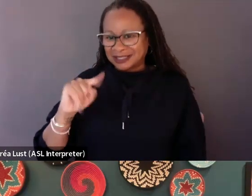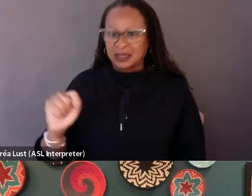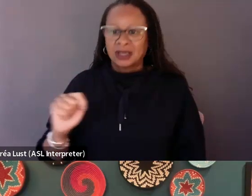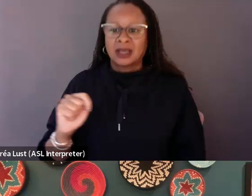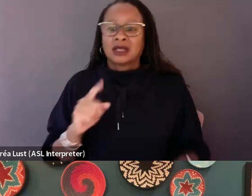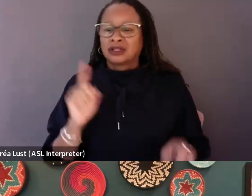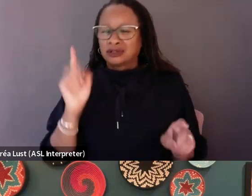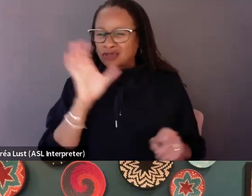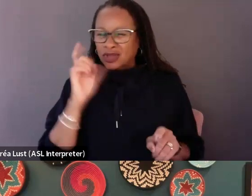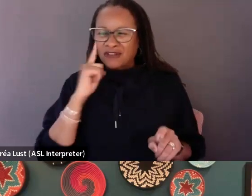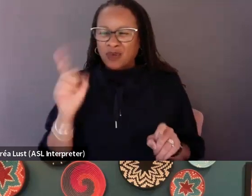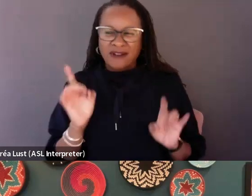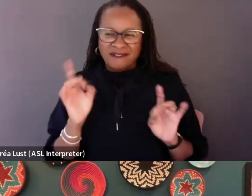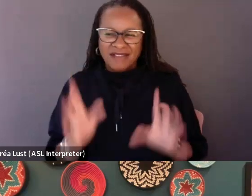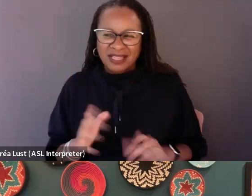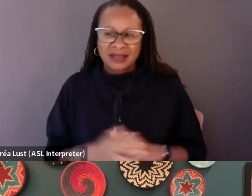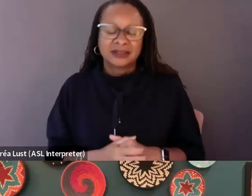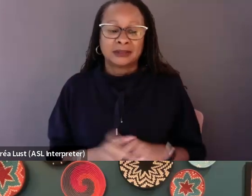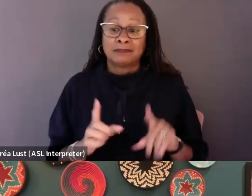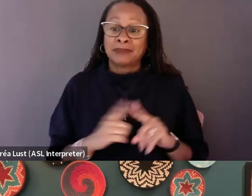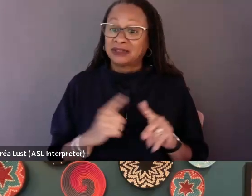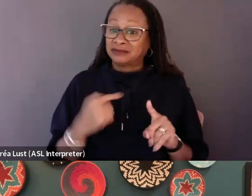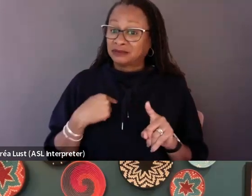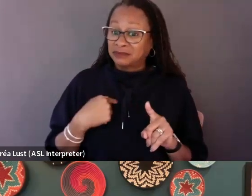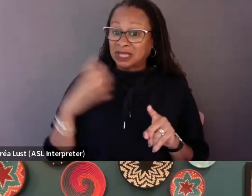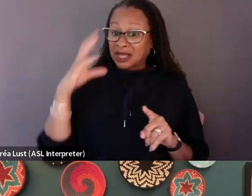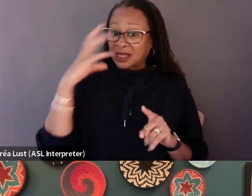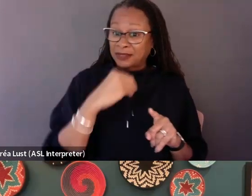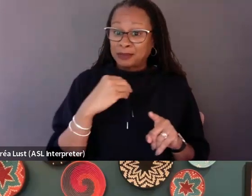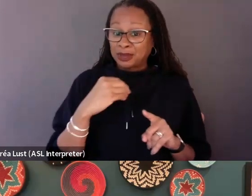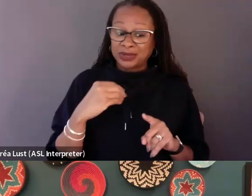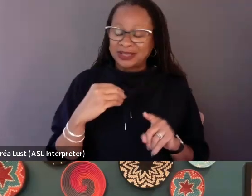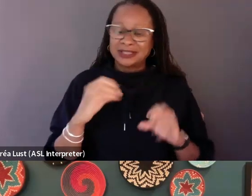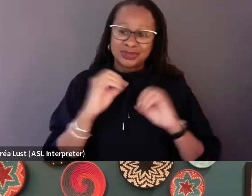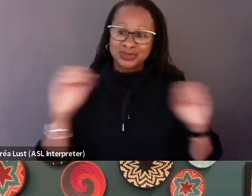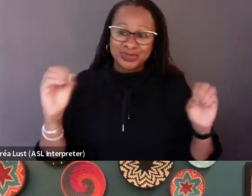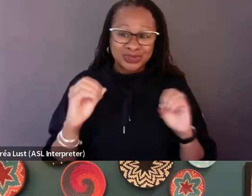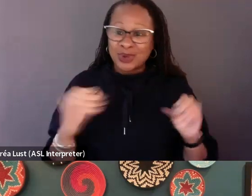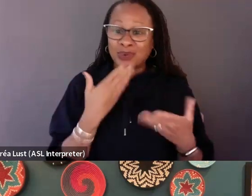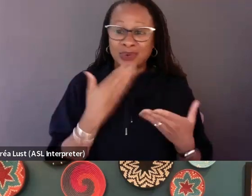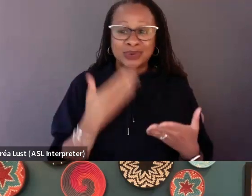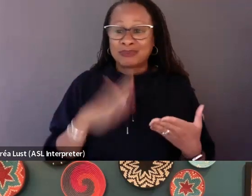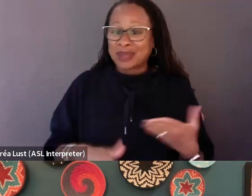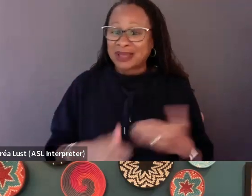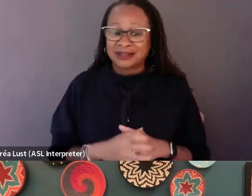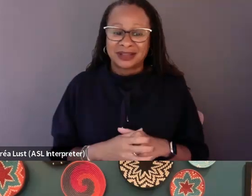And to me, the beauty of this film was that there is no villain, there is no good and bad. There is life, and life has to be led.